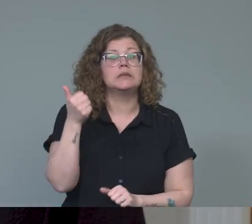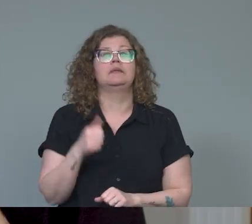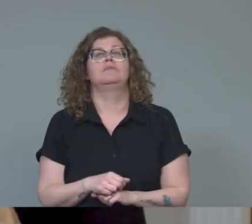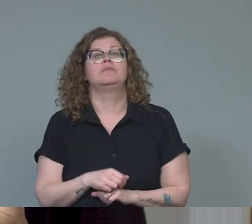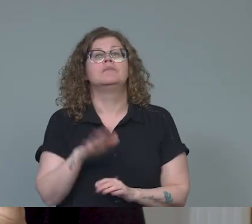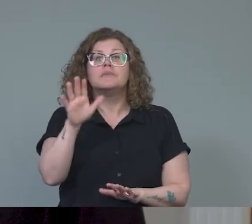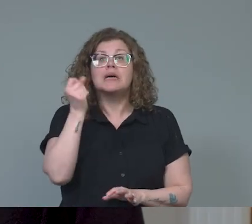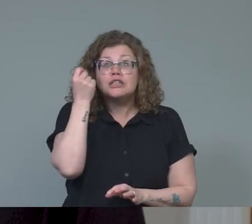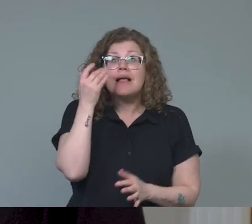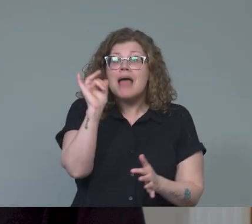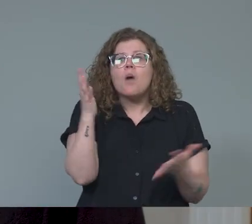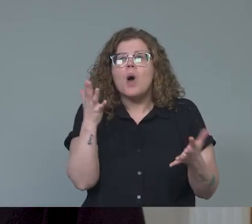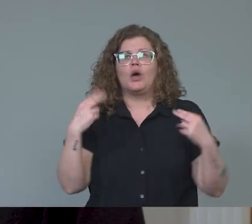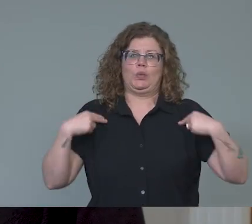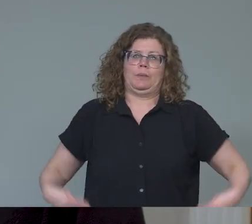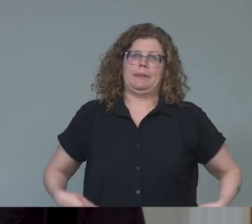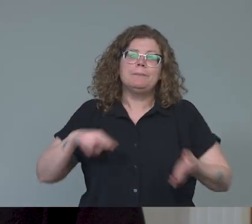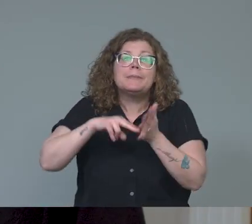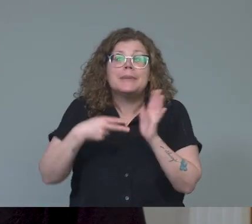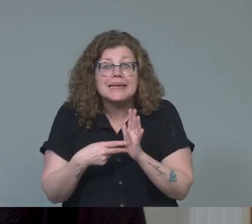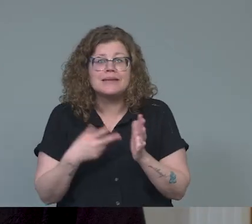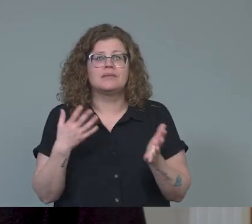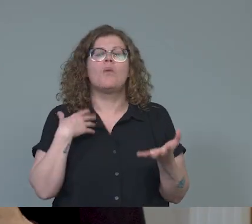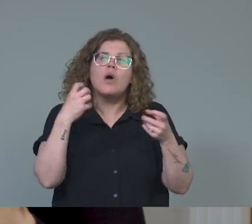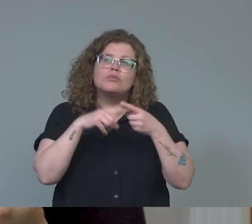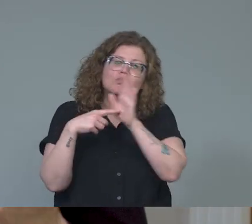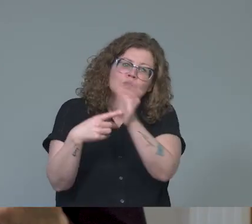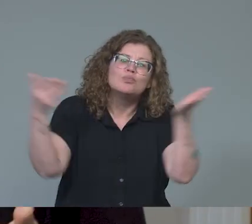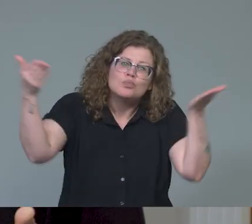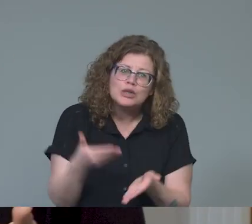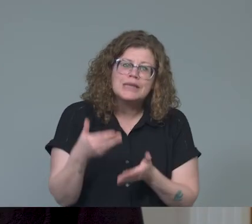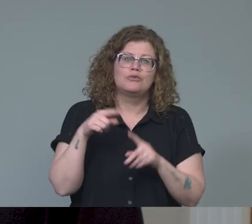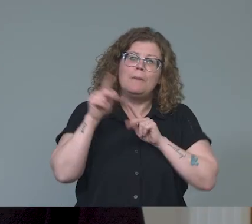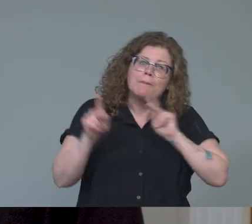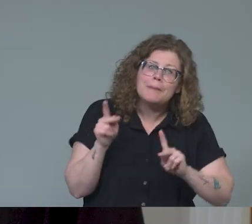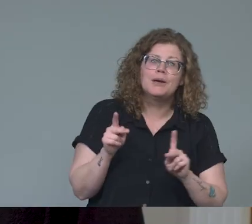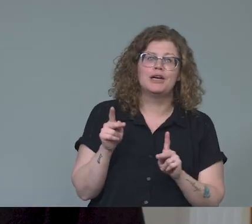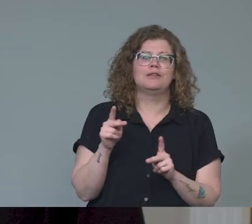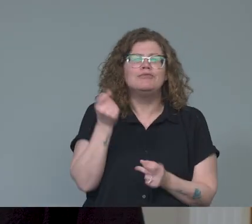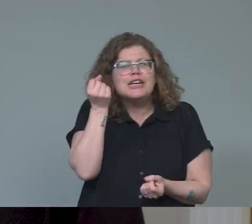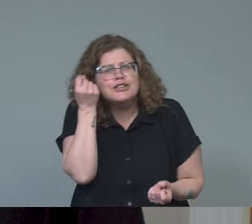for me at least, was is the understanding that humans, or at least what I would like to bring forward to people, the understanding